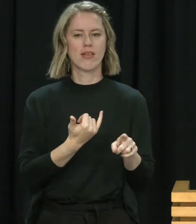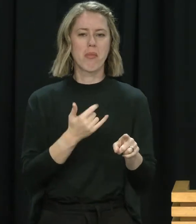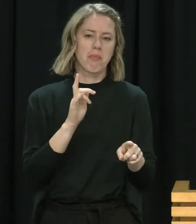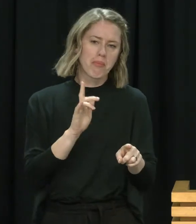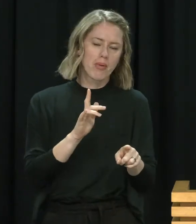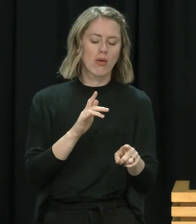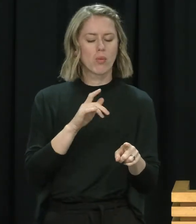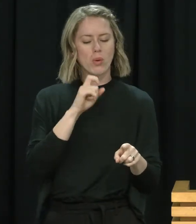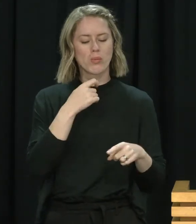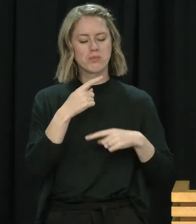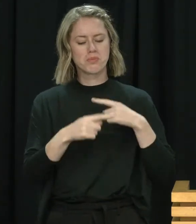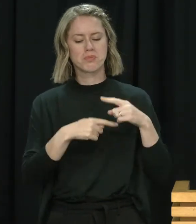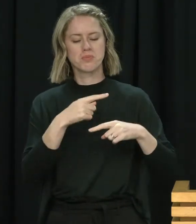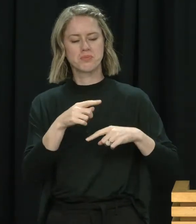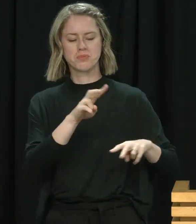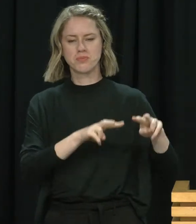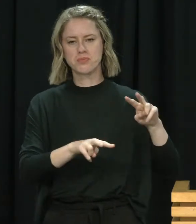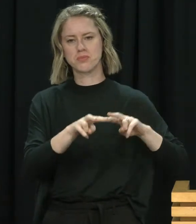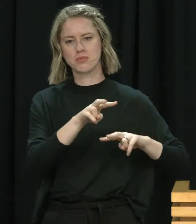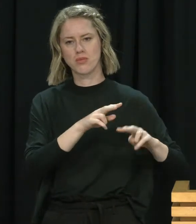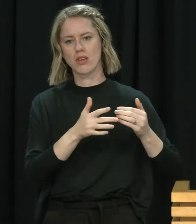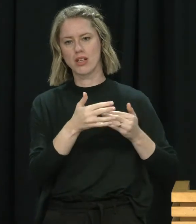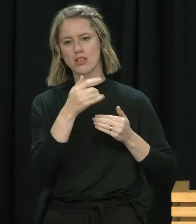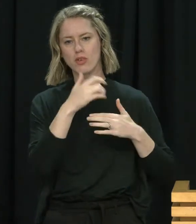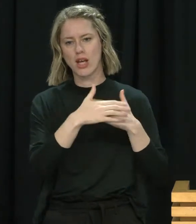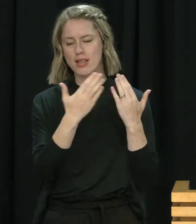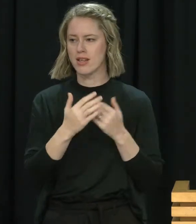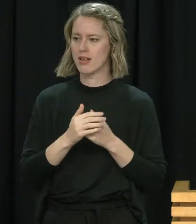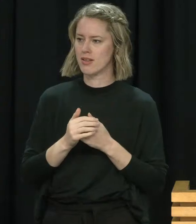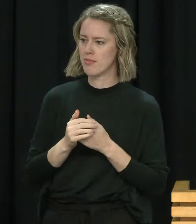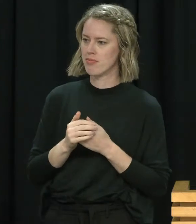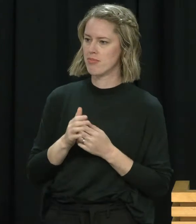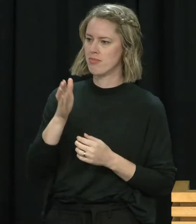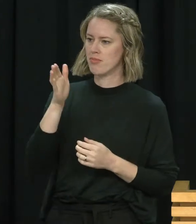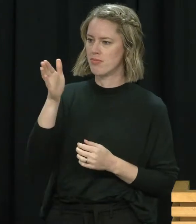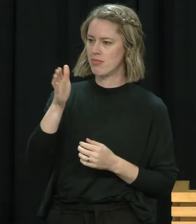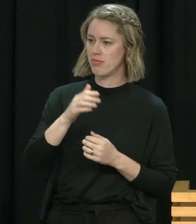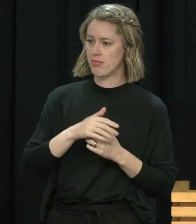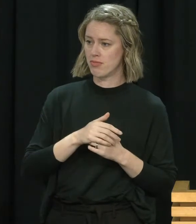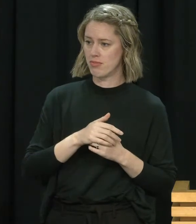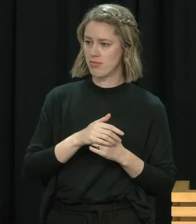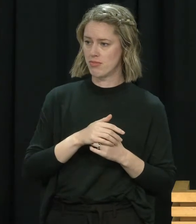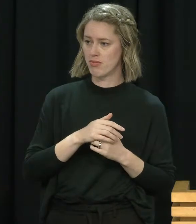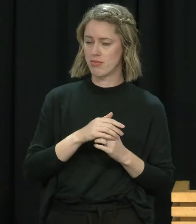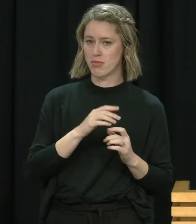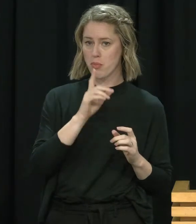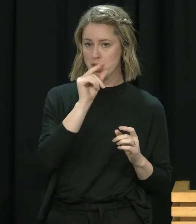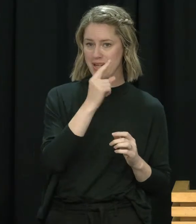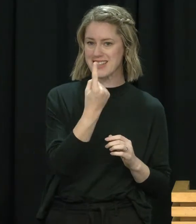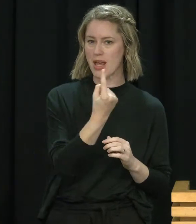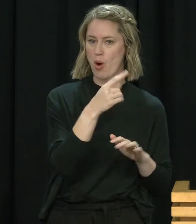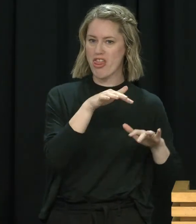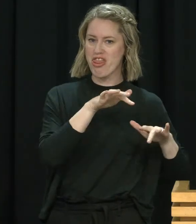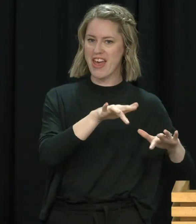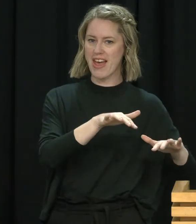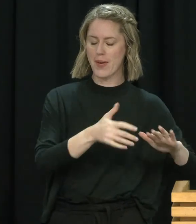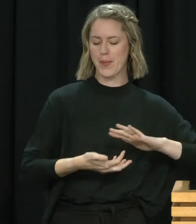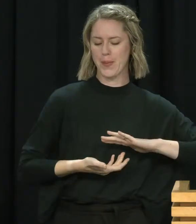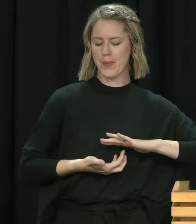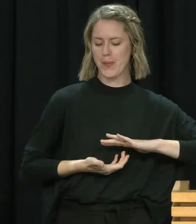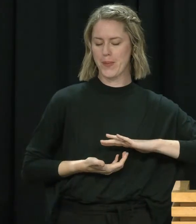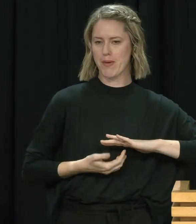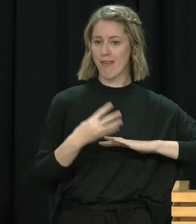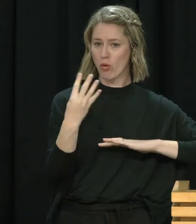level of confidence there.